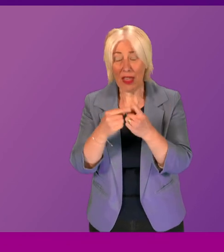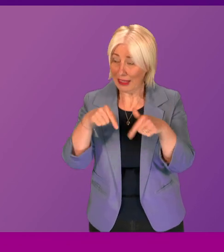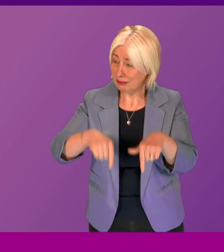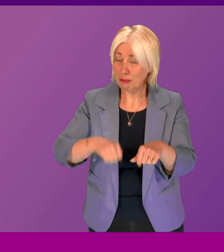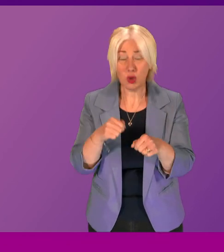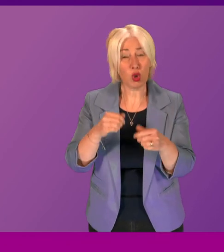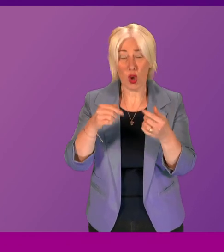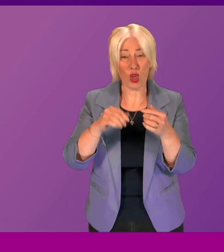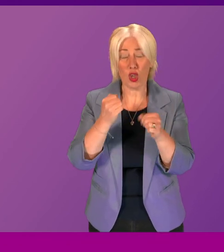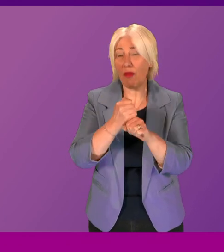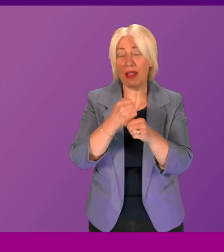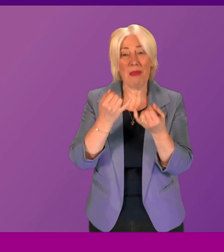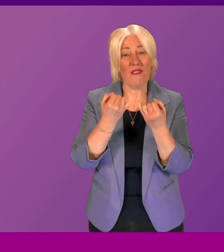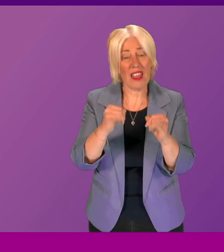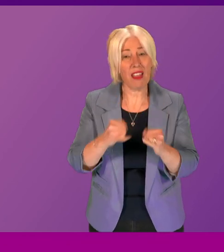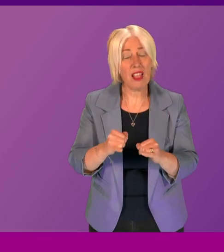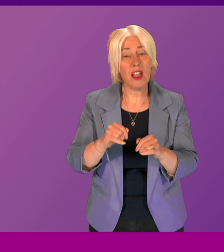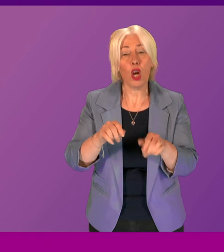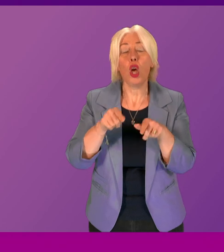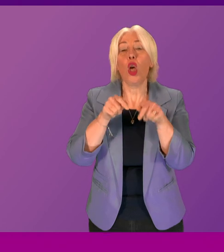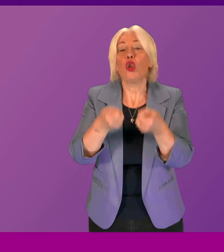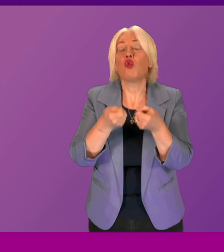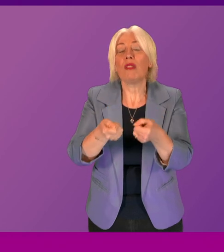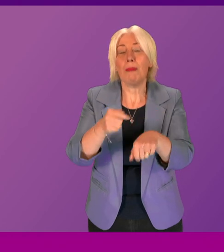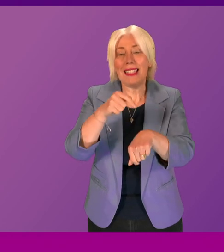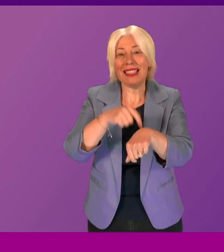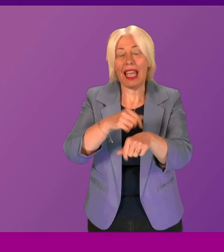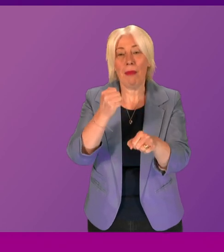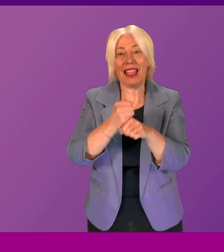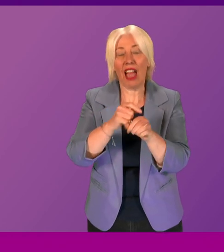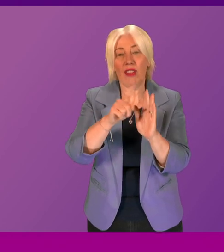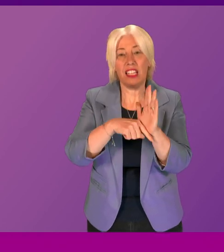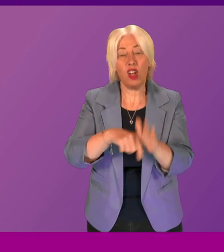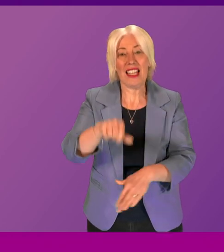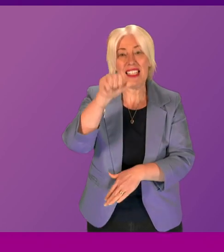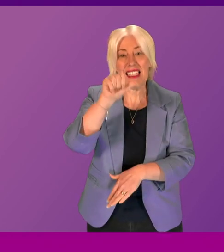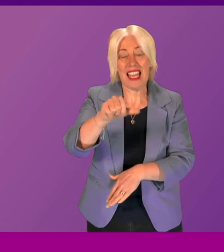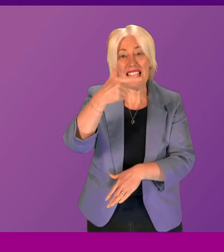It has broken the treatment time guarantee law 680,000 times, 320,000 times of which